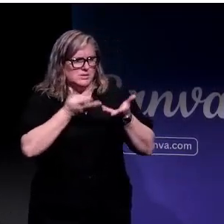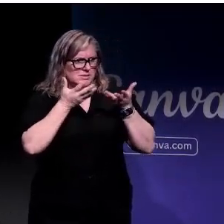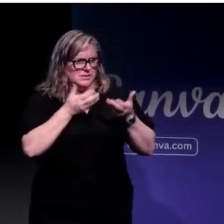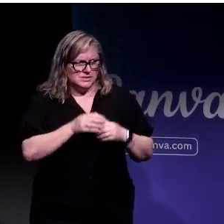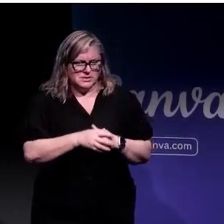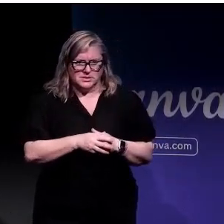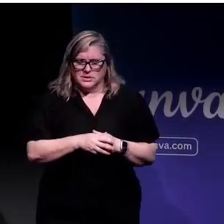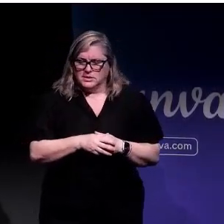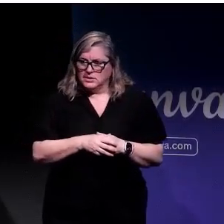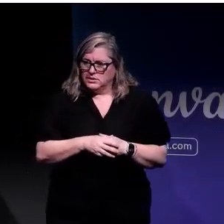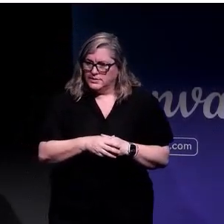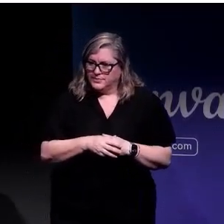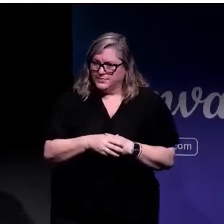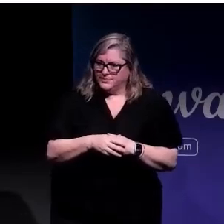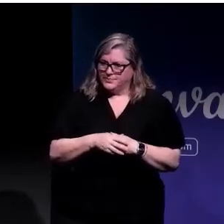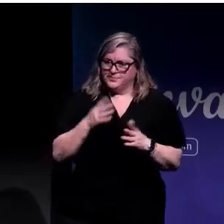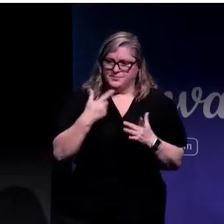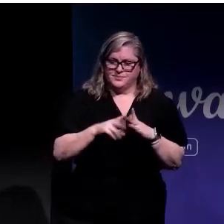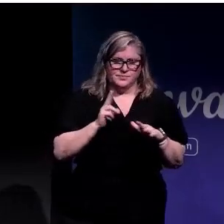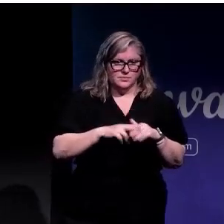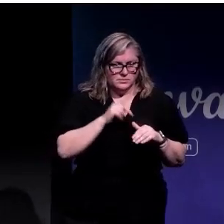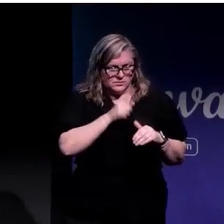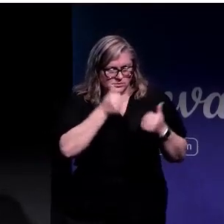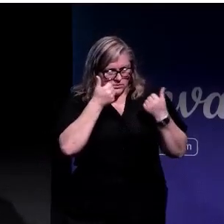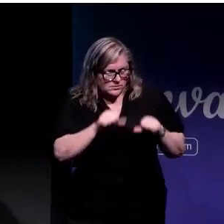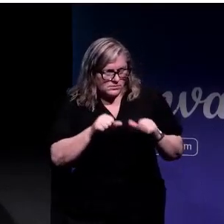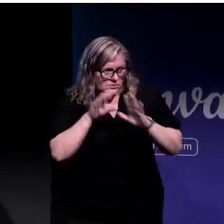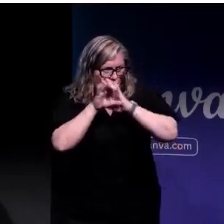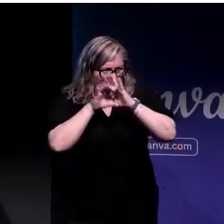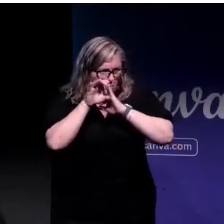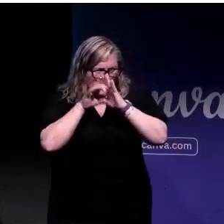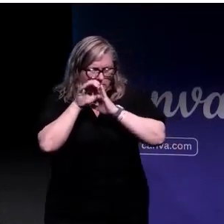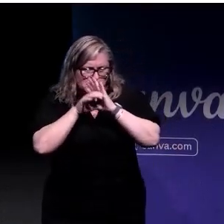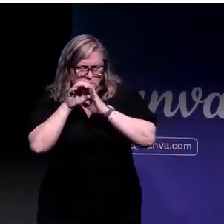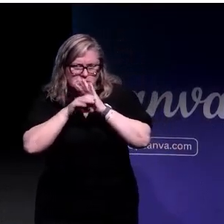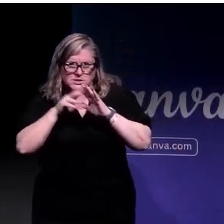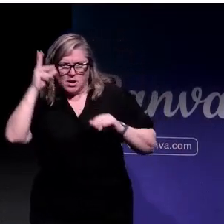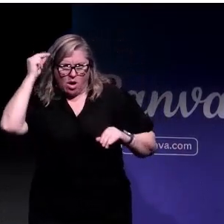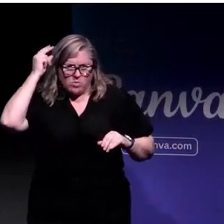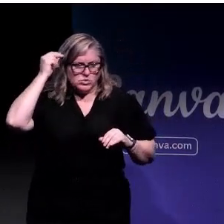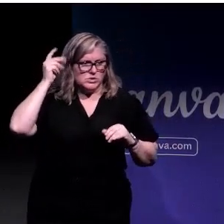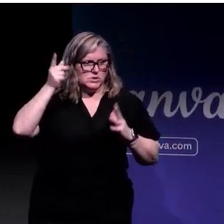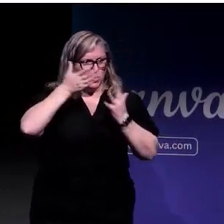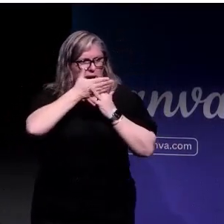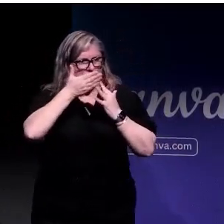if they're relying on libraries, on community centers to access sites, are they comfortable doing that?